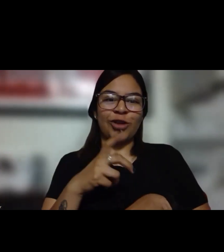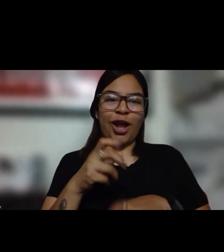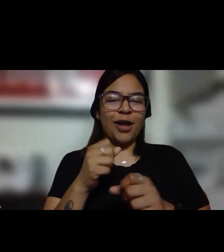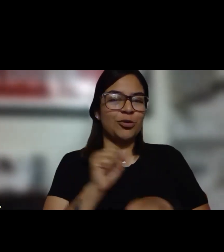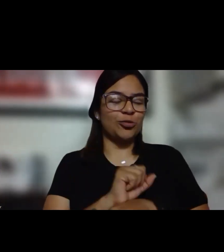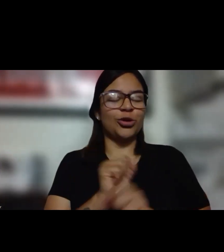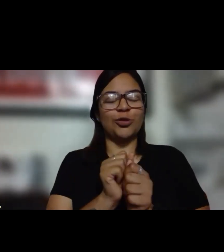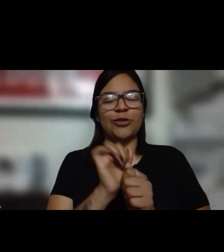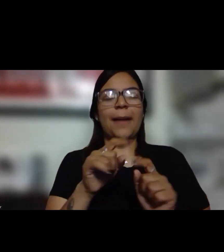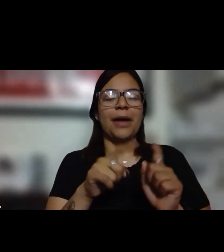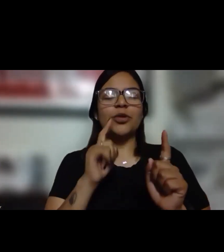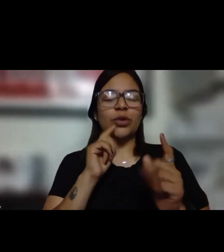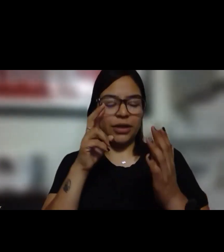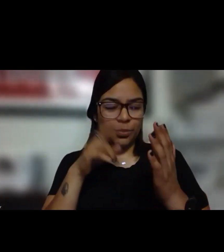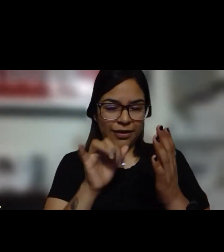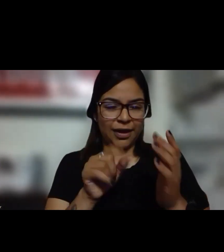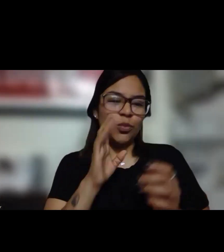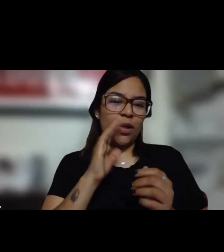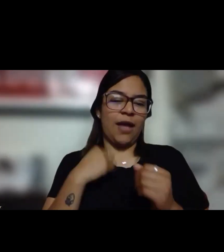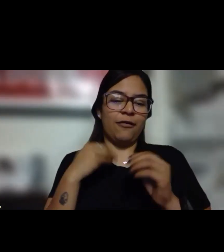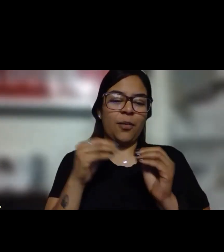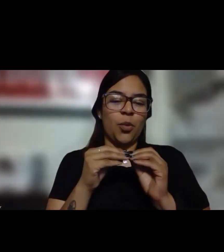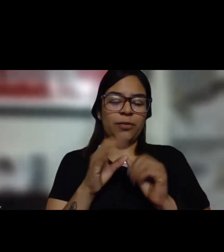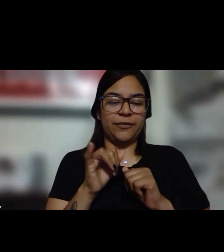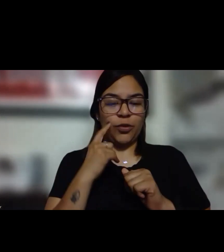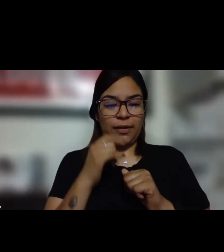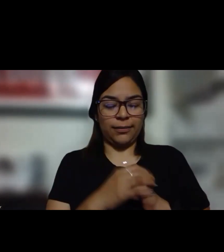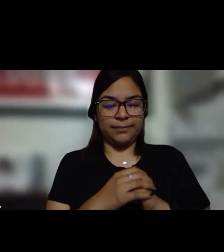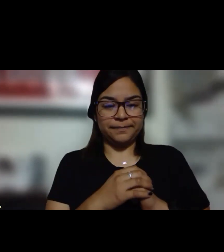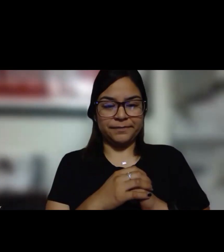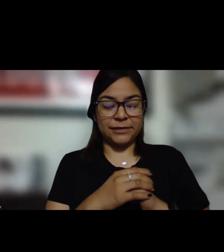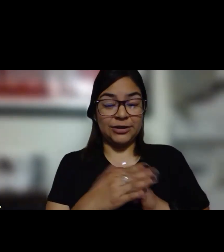well so I just want to point that out and Kudos and thank you to the to our work groups and the